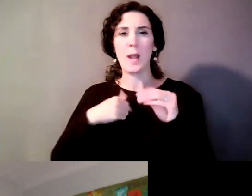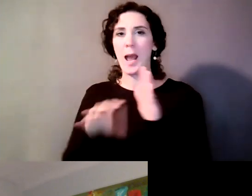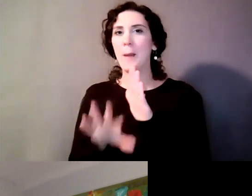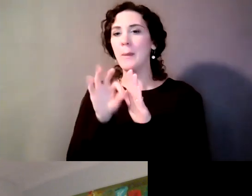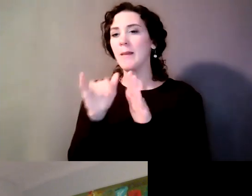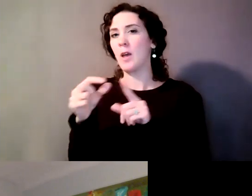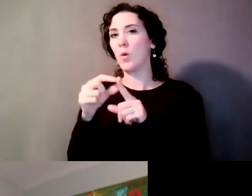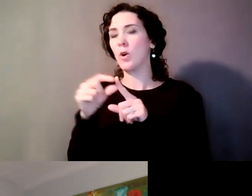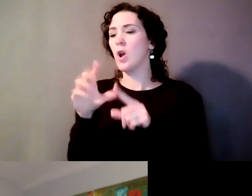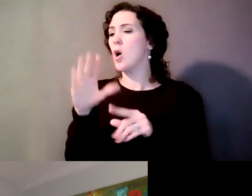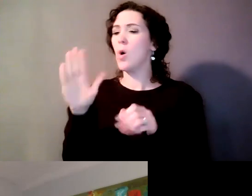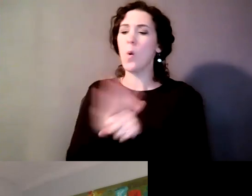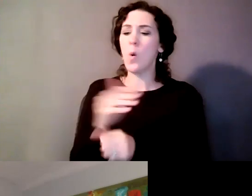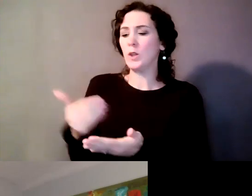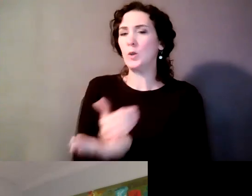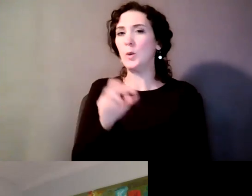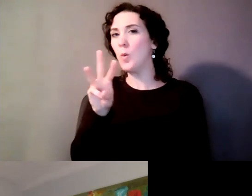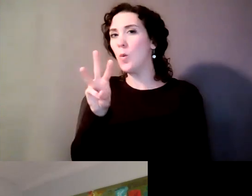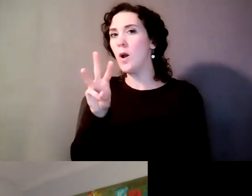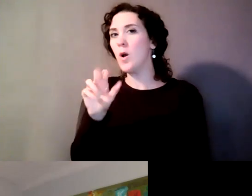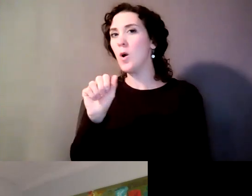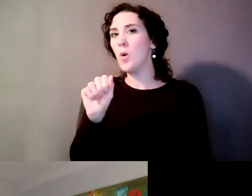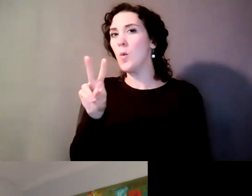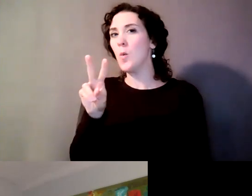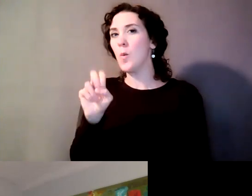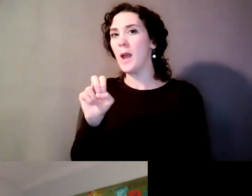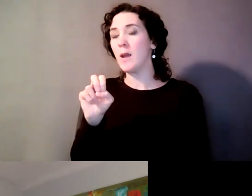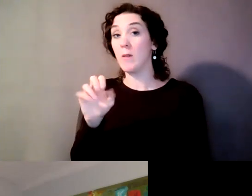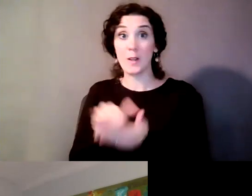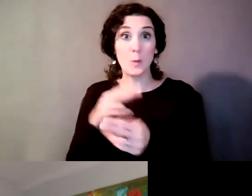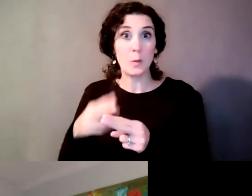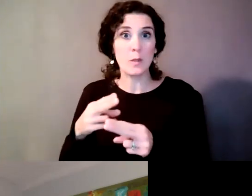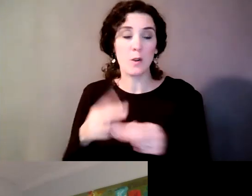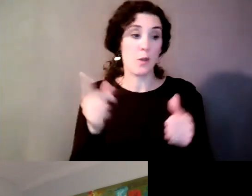because wave is what this whole thing was called. There was the first wave which was